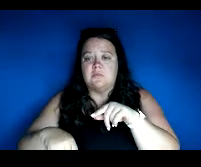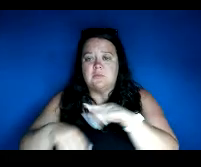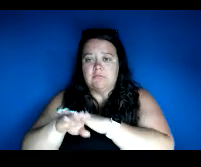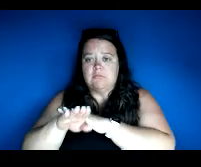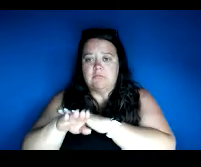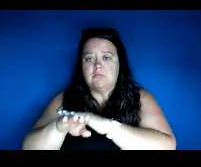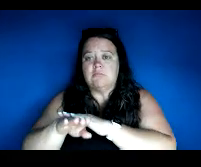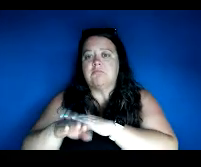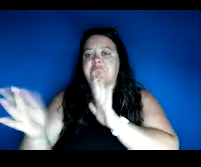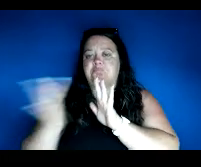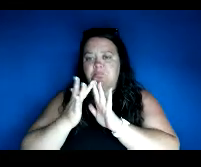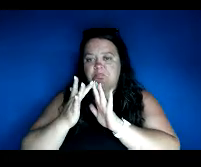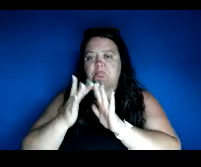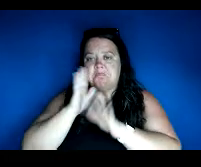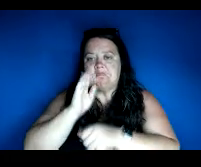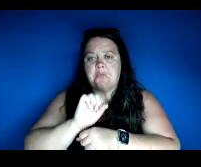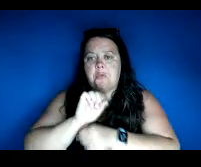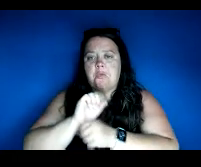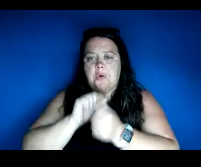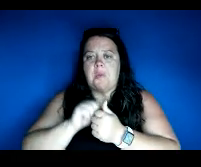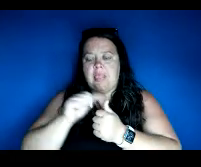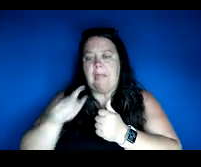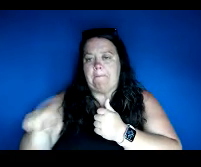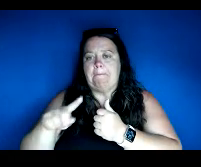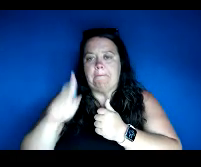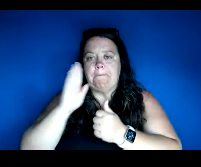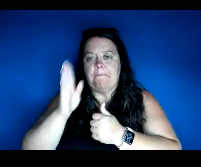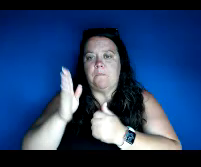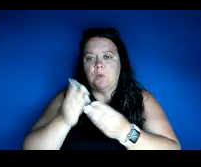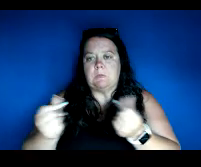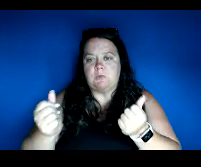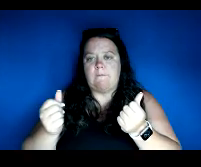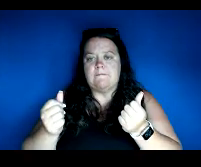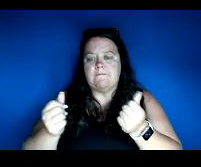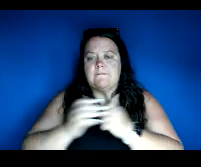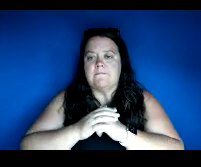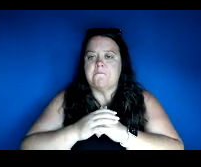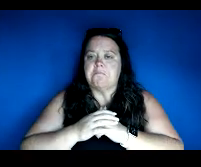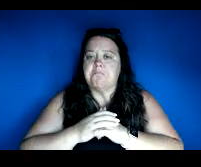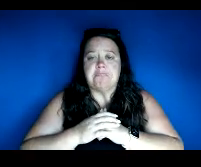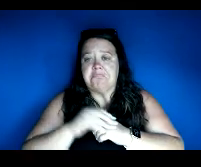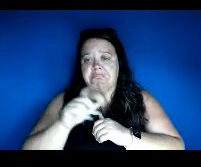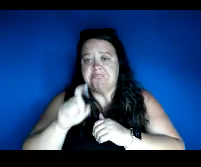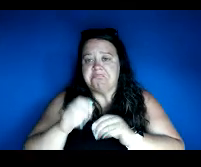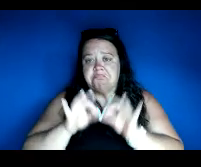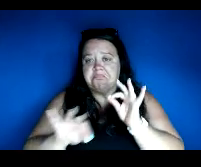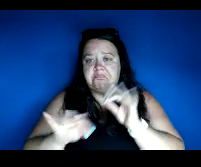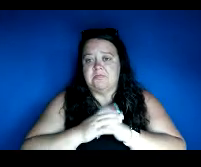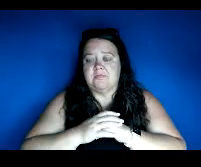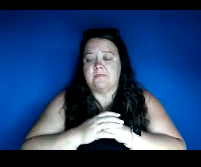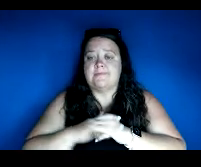and we can work with them and University Housing to get that addressed as soon as possible. But that should be pretty straightforward. And same thing in our academic buildings